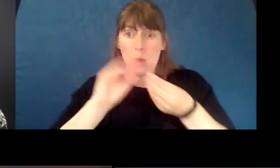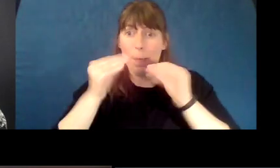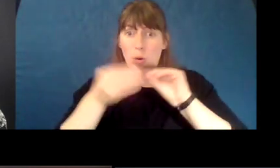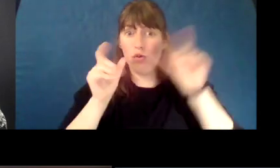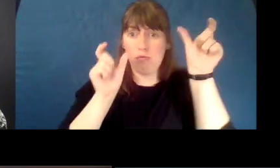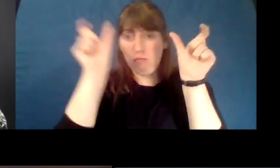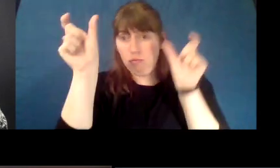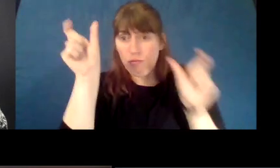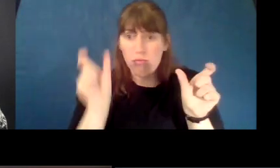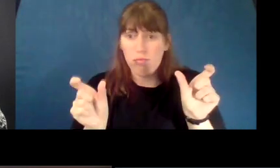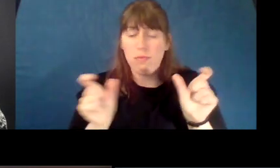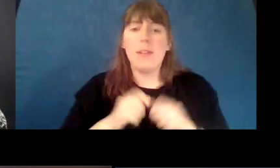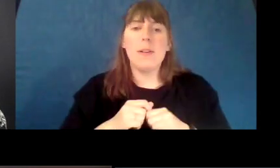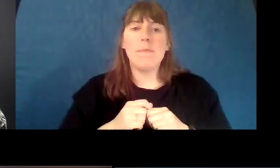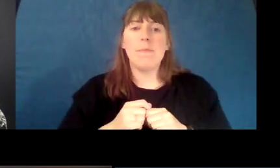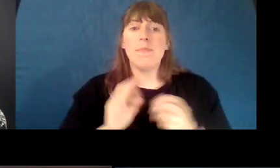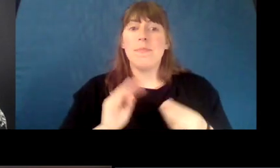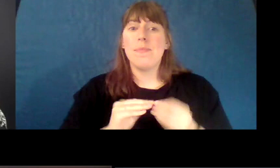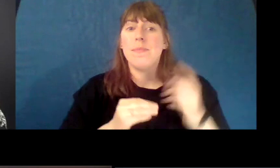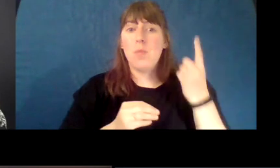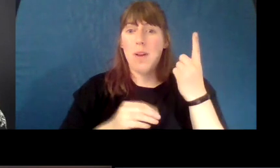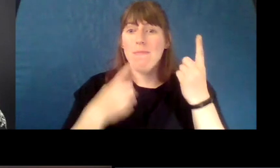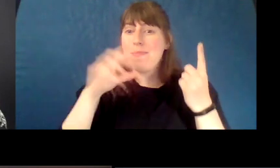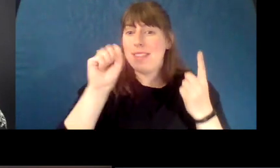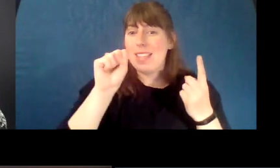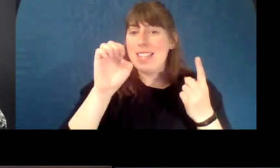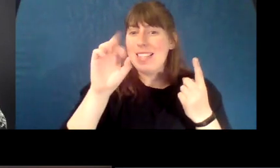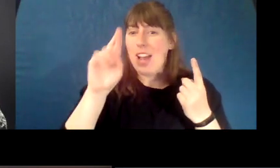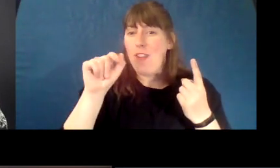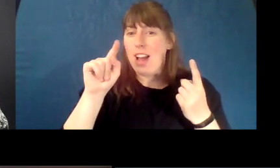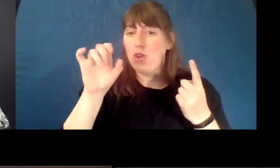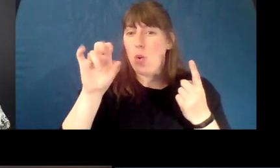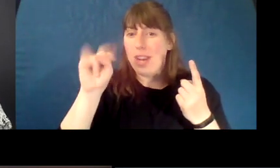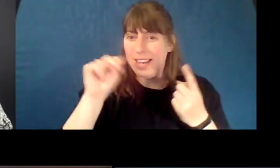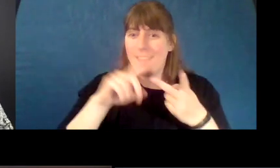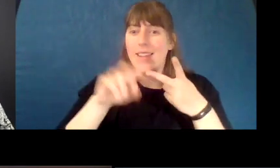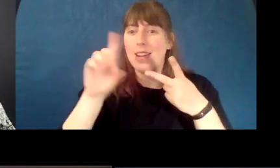you will see there's number one: serotonin, number two: dopamine, number three: endorphins,